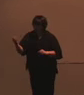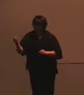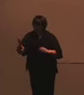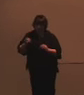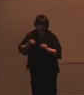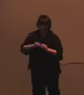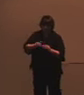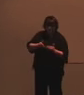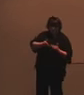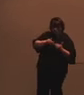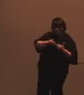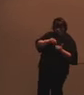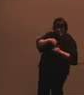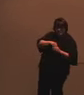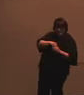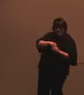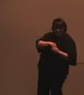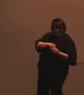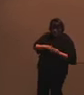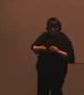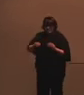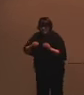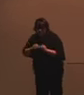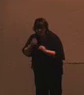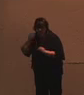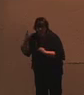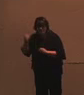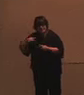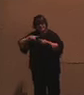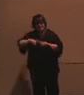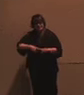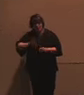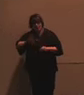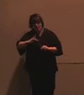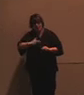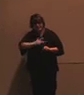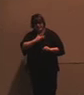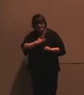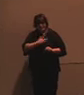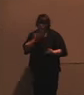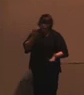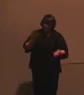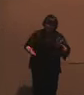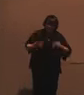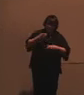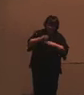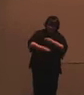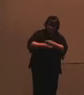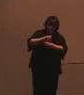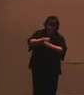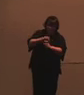inside area, depending on your feelings or depending on the seasons or time or the situation.